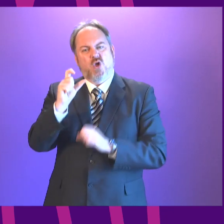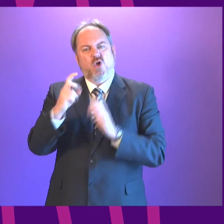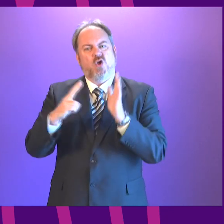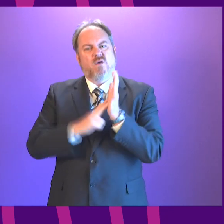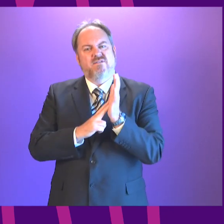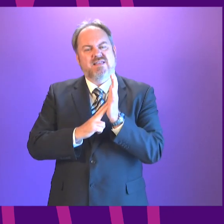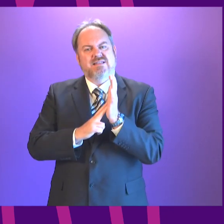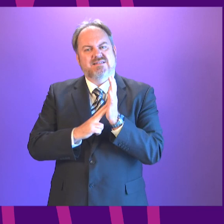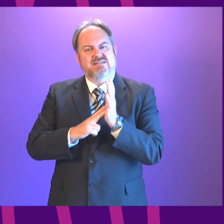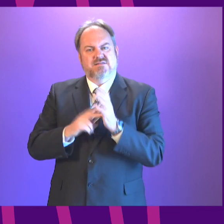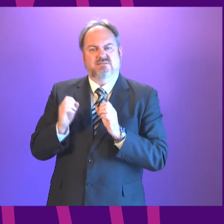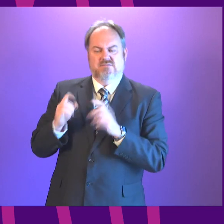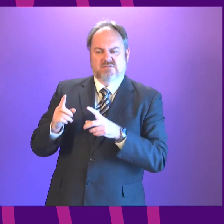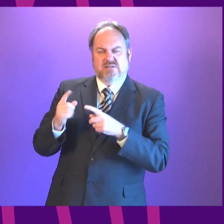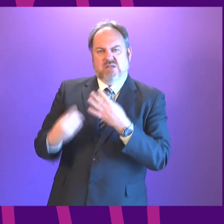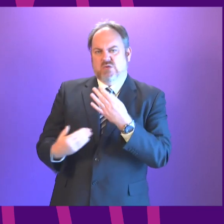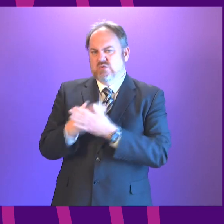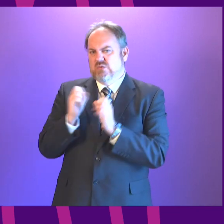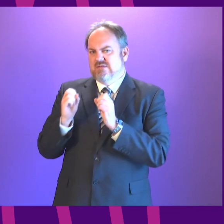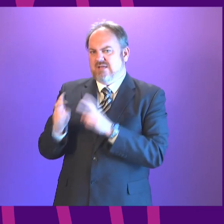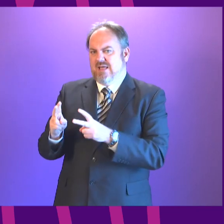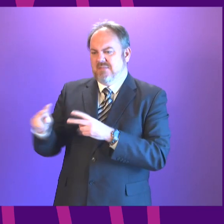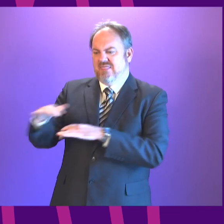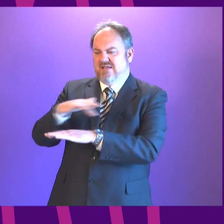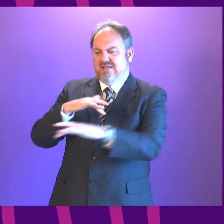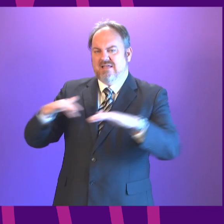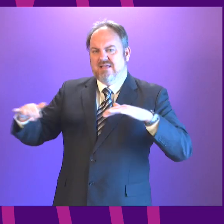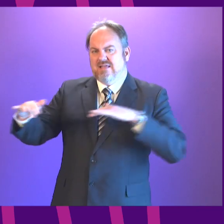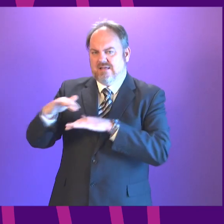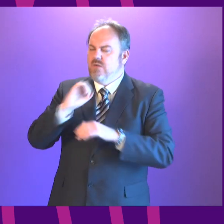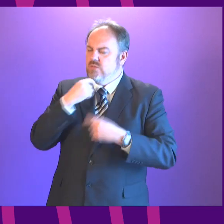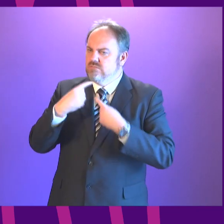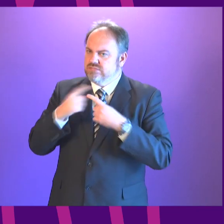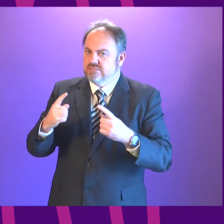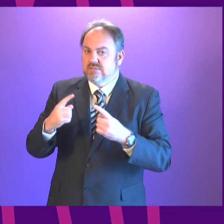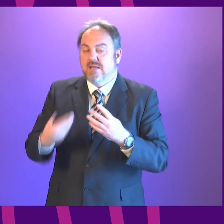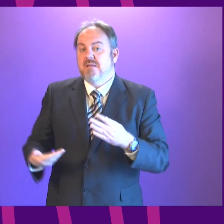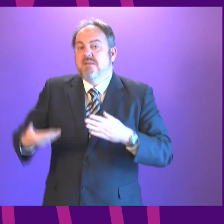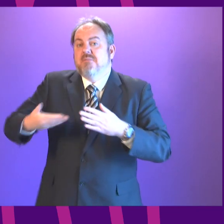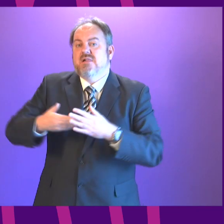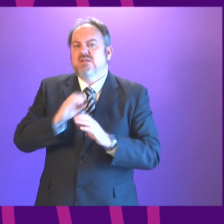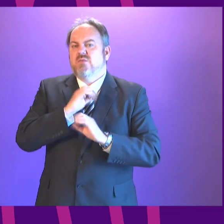and I will reflect on the on-going impact of the closure of the United Kingdom-France border to accompanied freight.